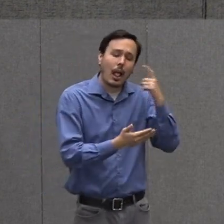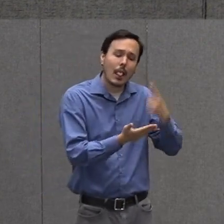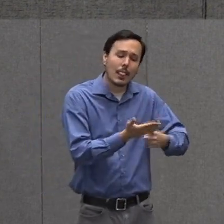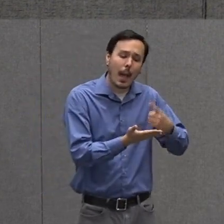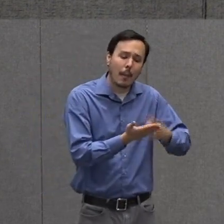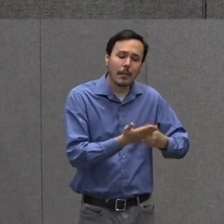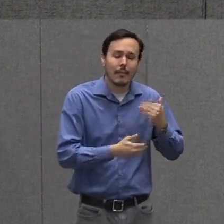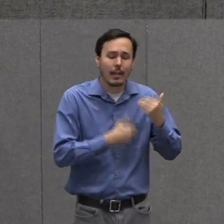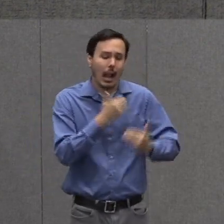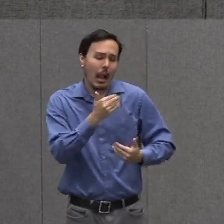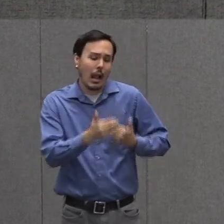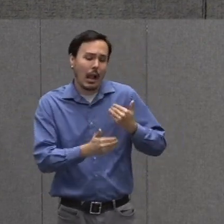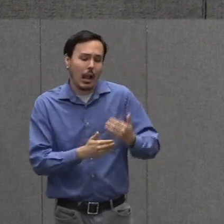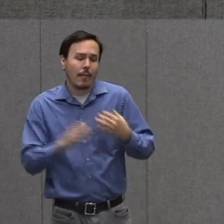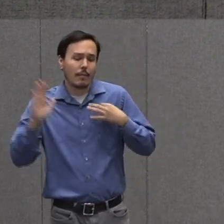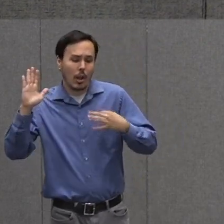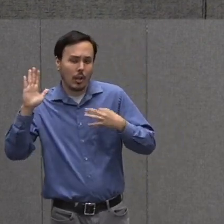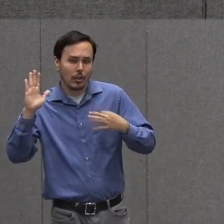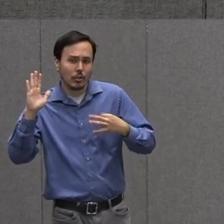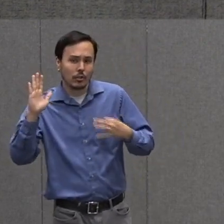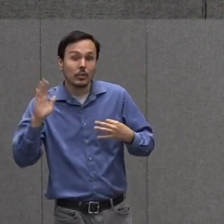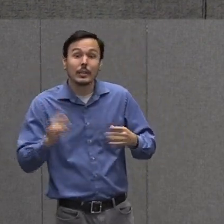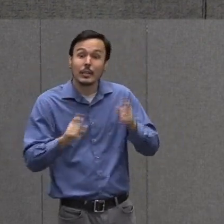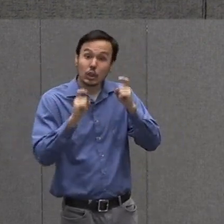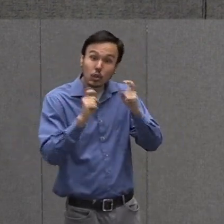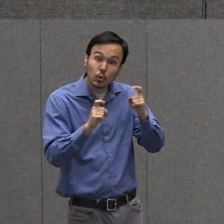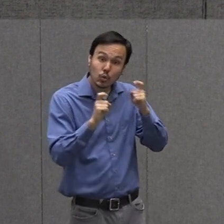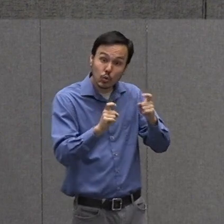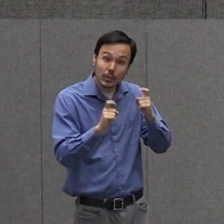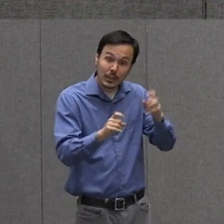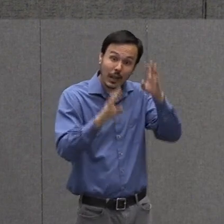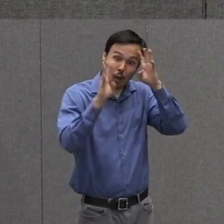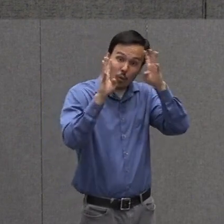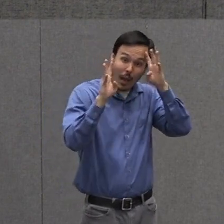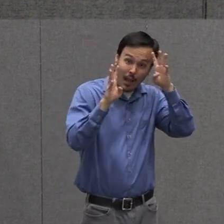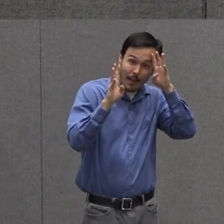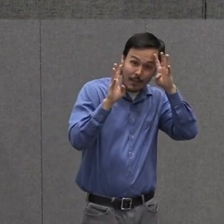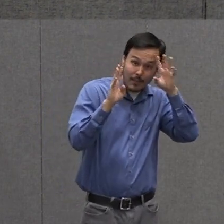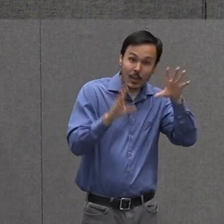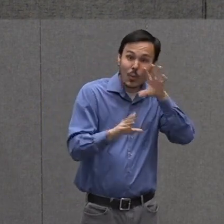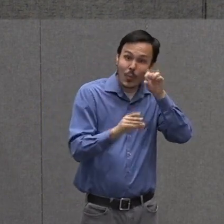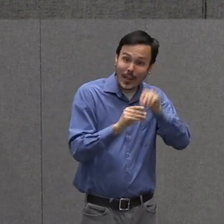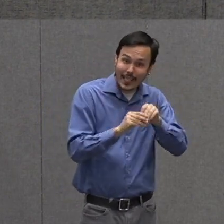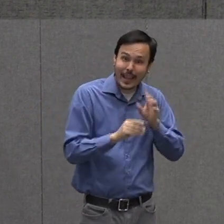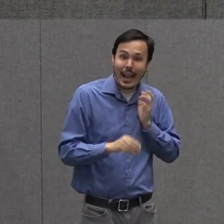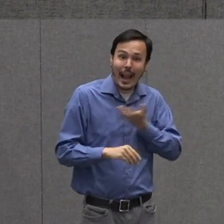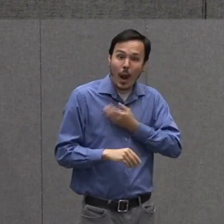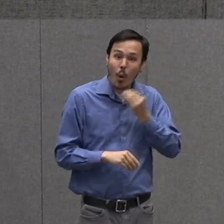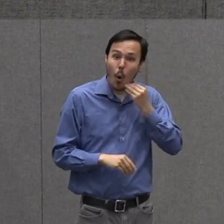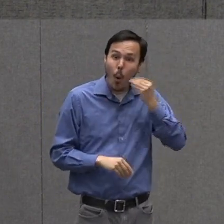Collaborative kind volunteers contribute creatively Within our homes